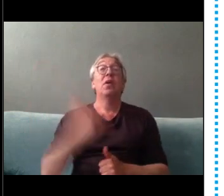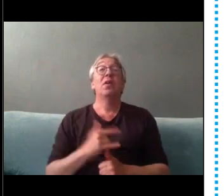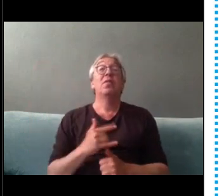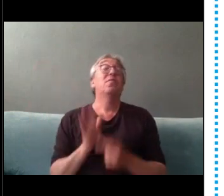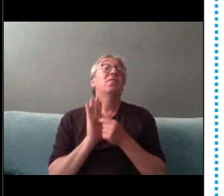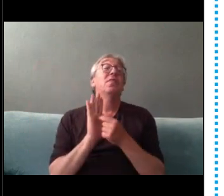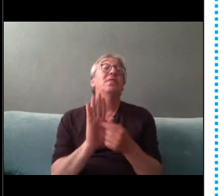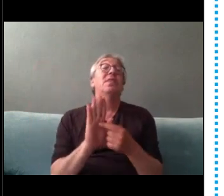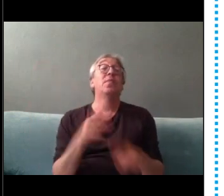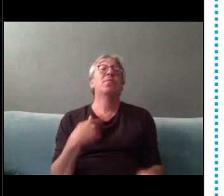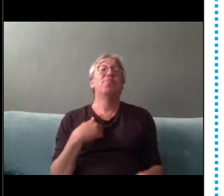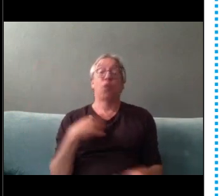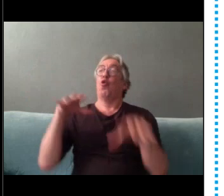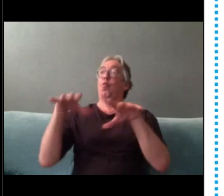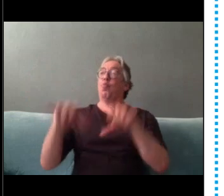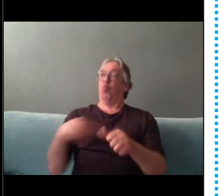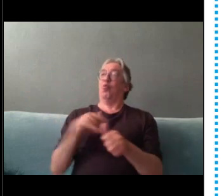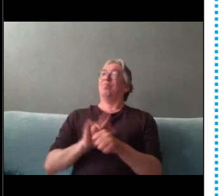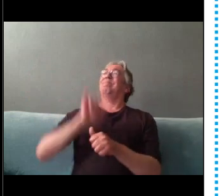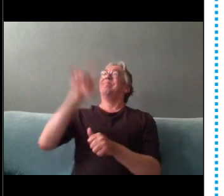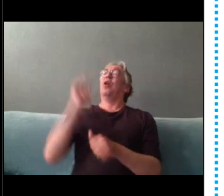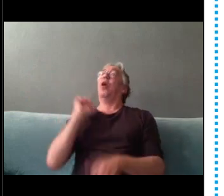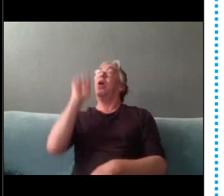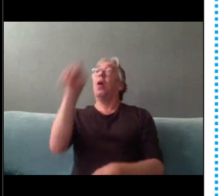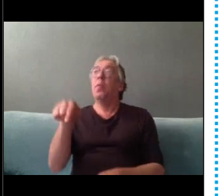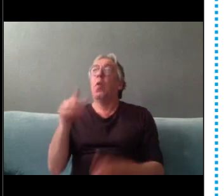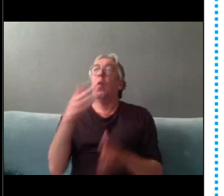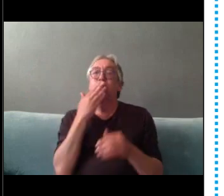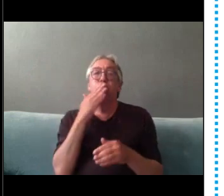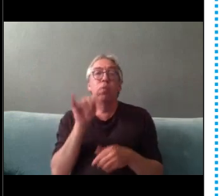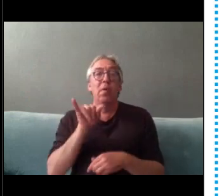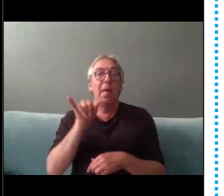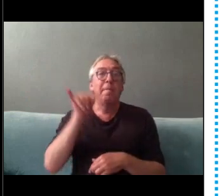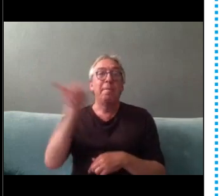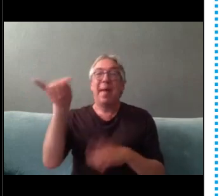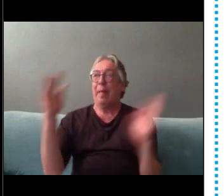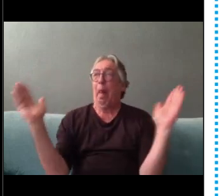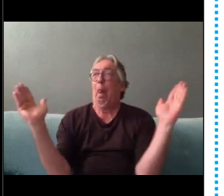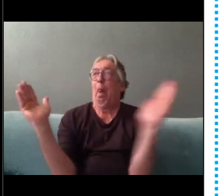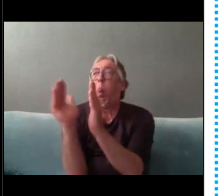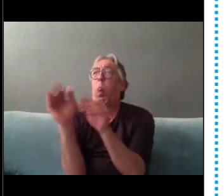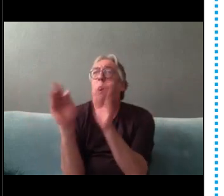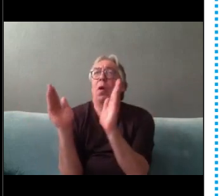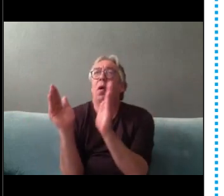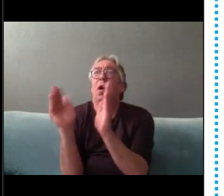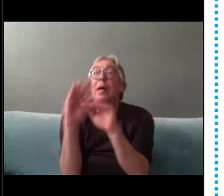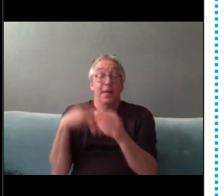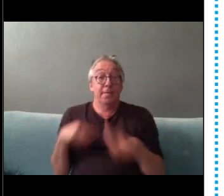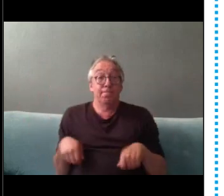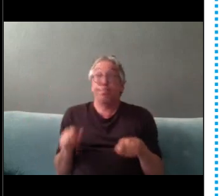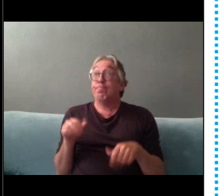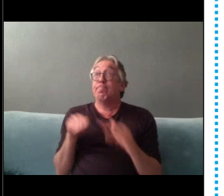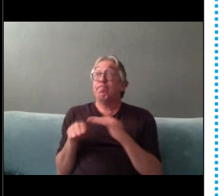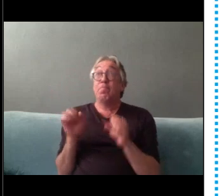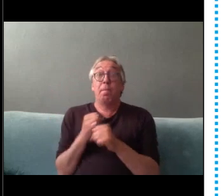and they don't tell you beforehand. The problem is the lack of transparency of this assessment. This is a huge problem.